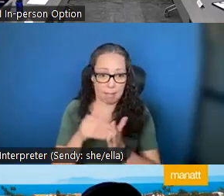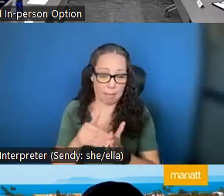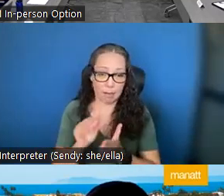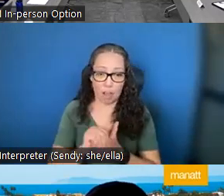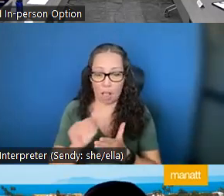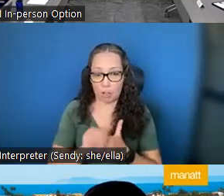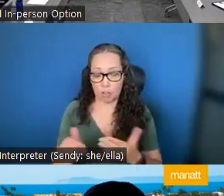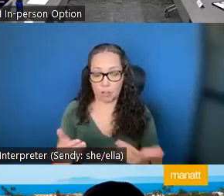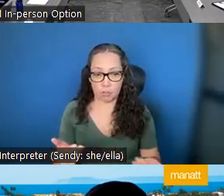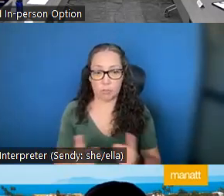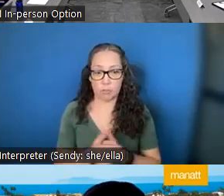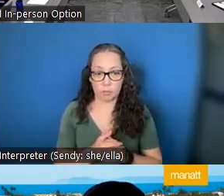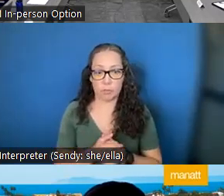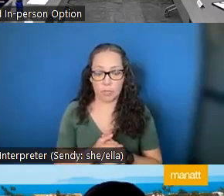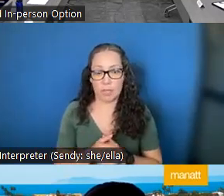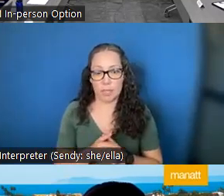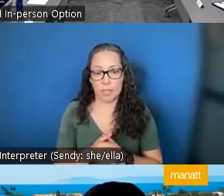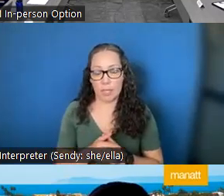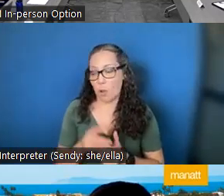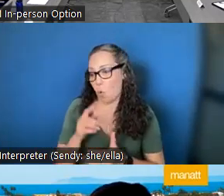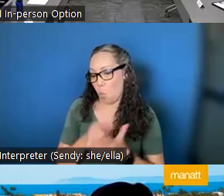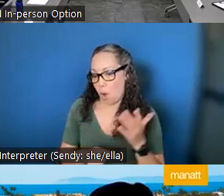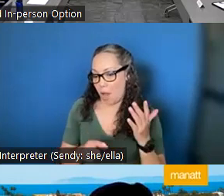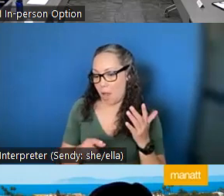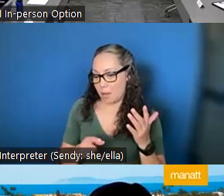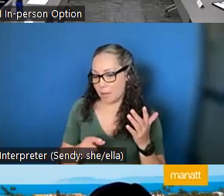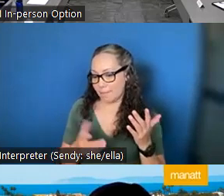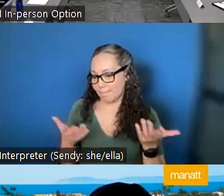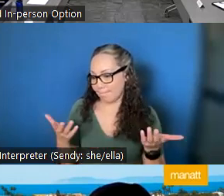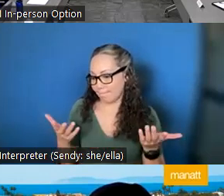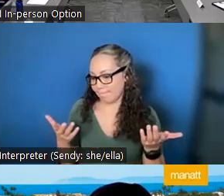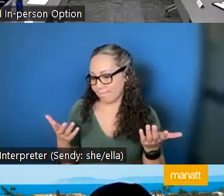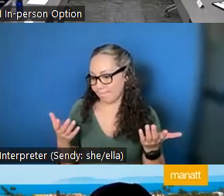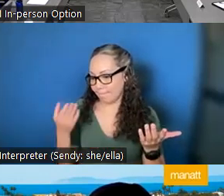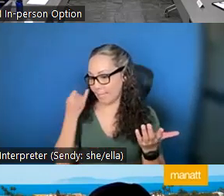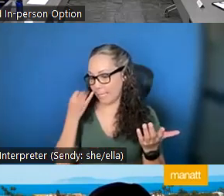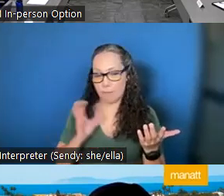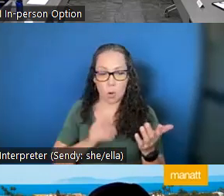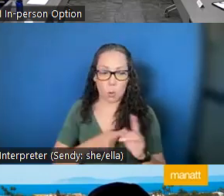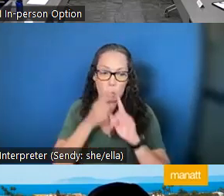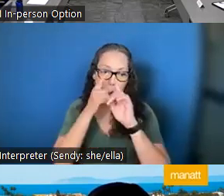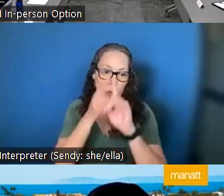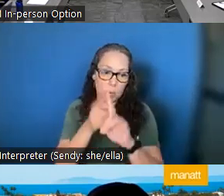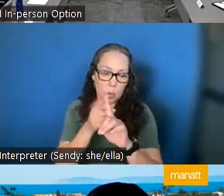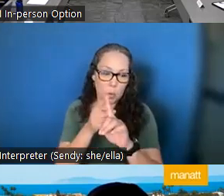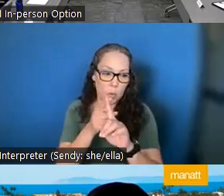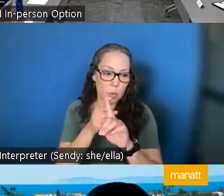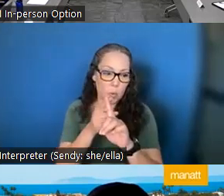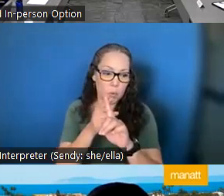of the the high end of it what is what is um if our goal is to to have ensure that every county